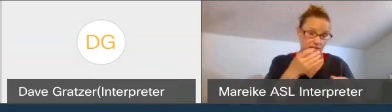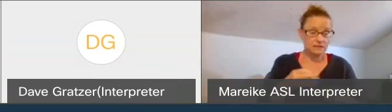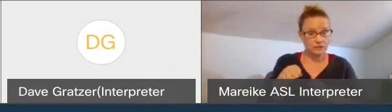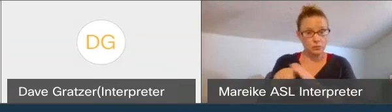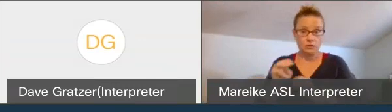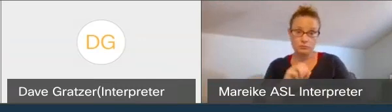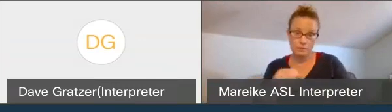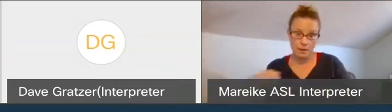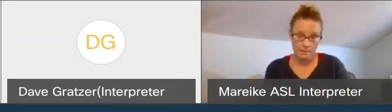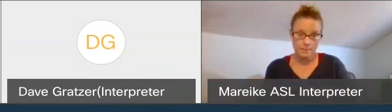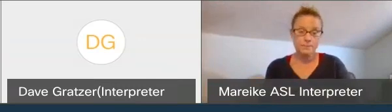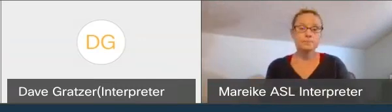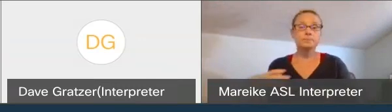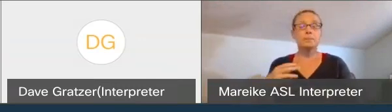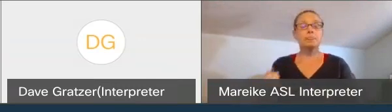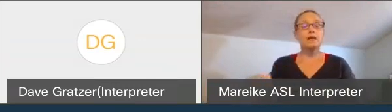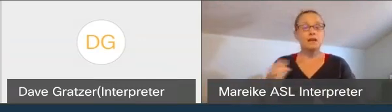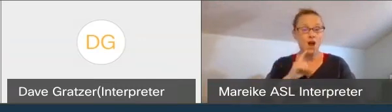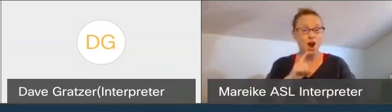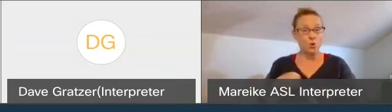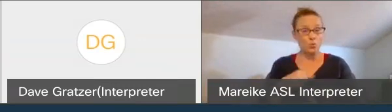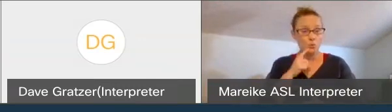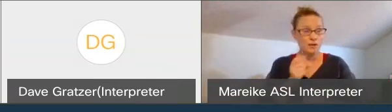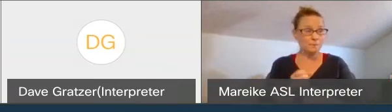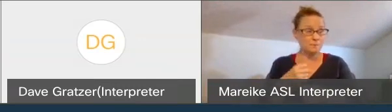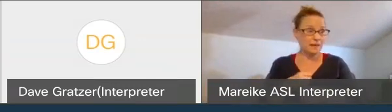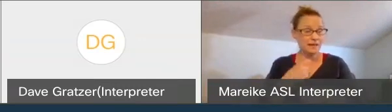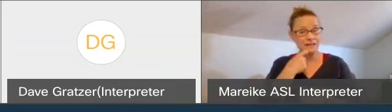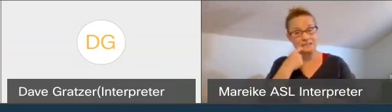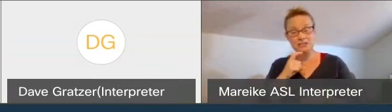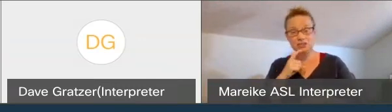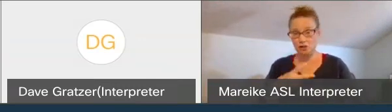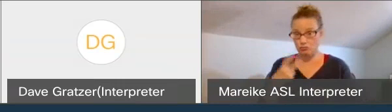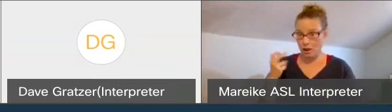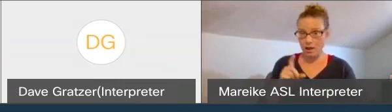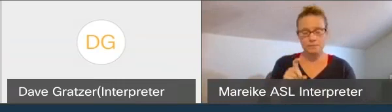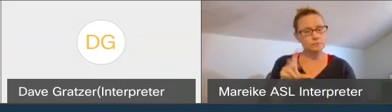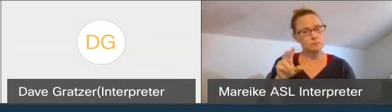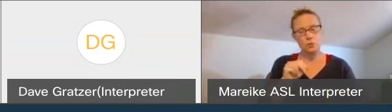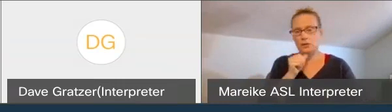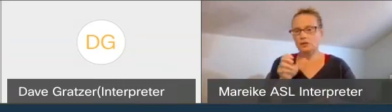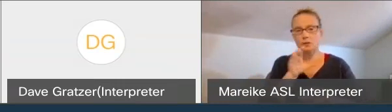And are we criminalizing addiction or homelessness? And we are not doing that. However, we are enforcing law violations